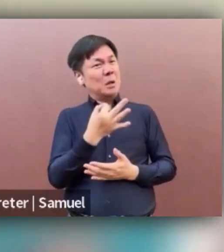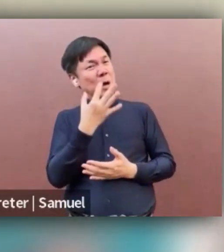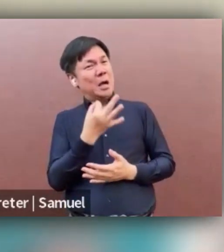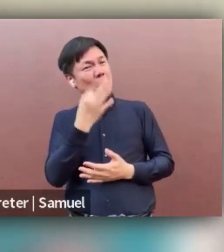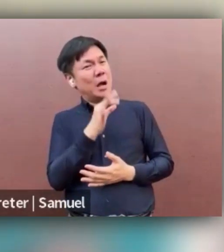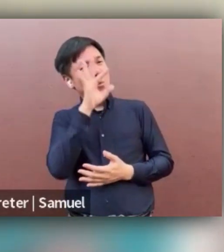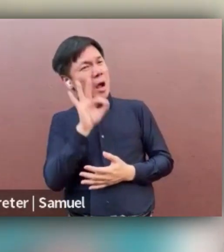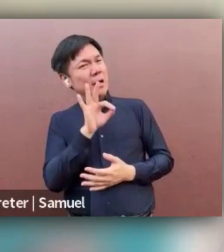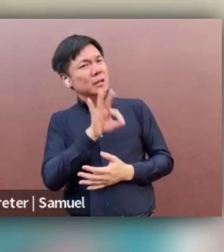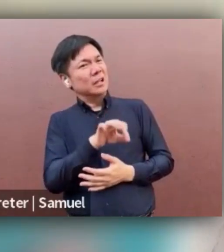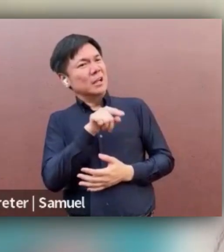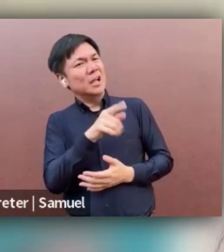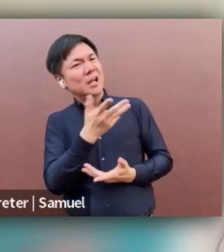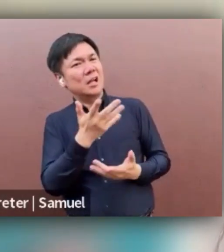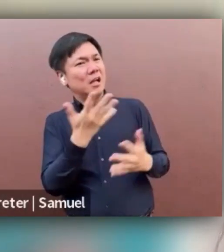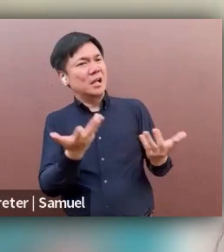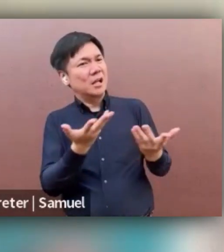And always also, the question is...